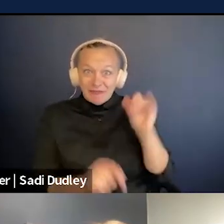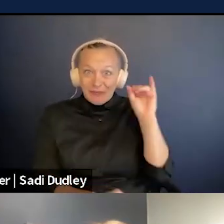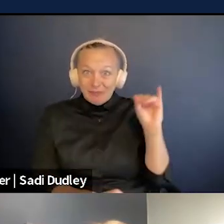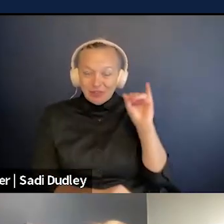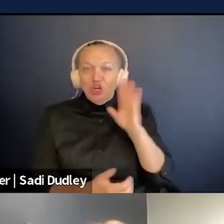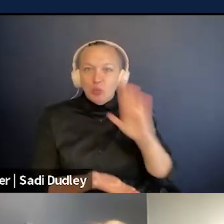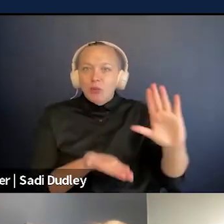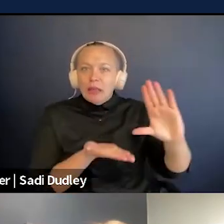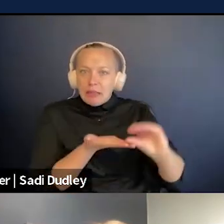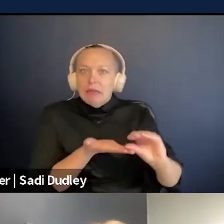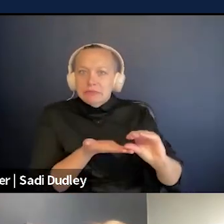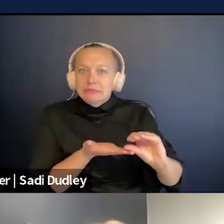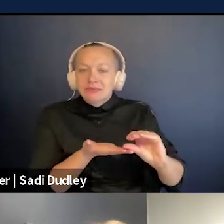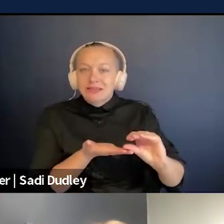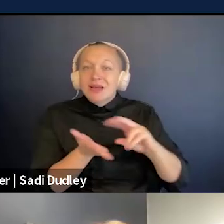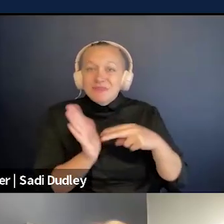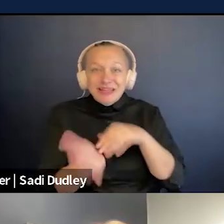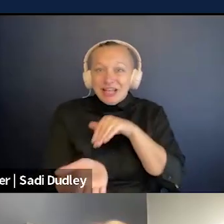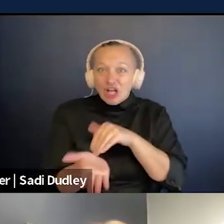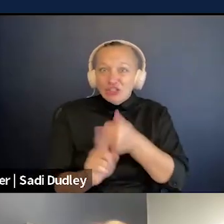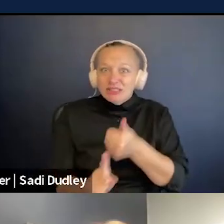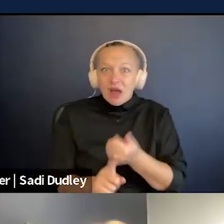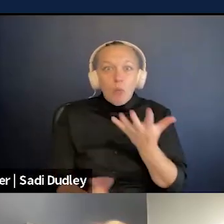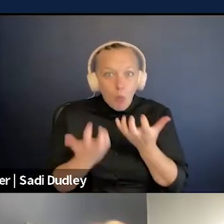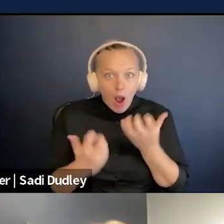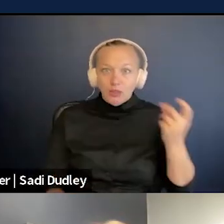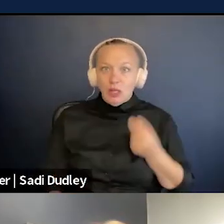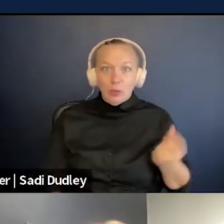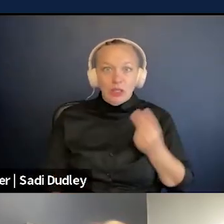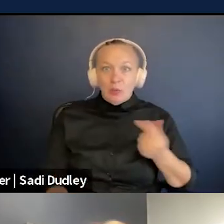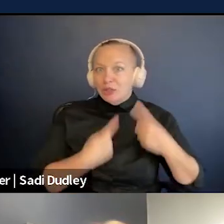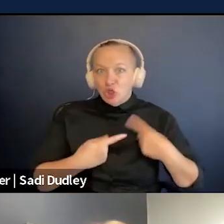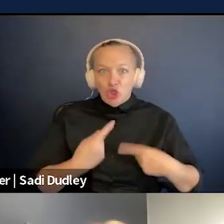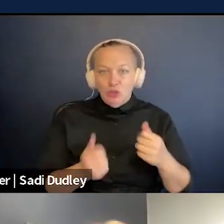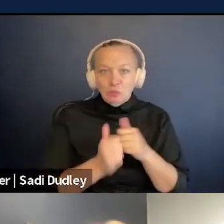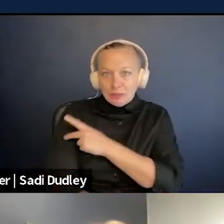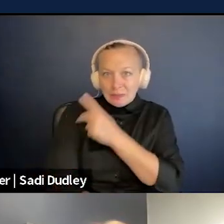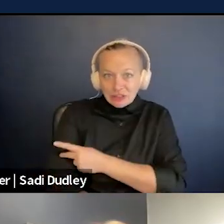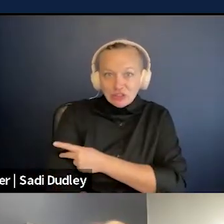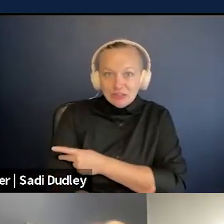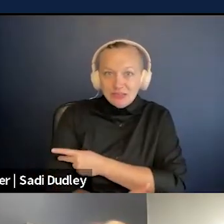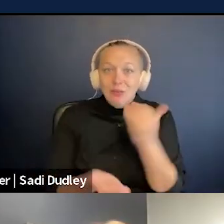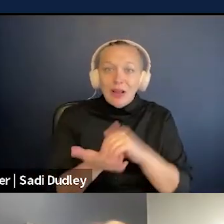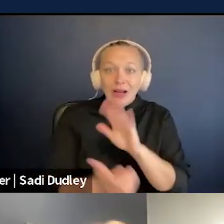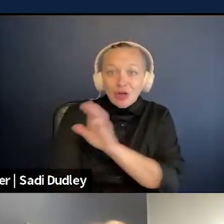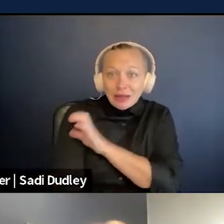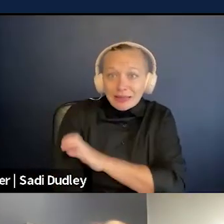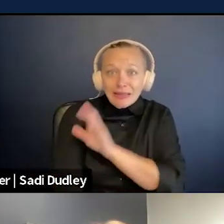uh… with Medicaid. Because, you know, you're in a clinic, and you have your staff to.